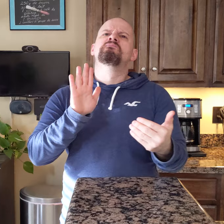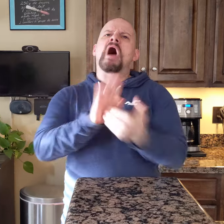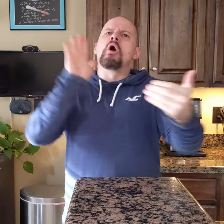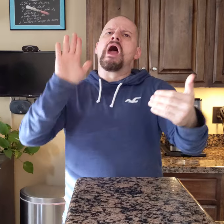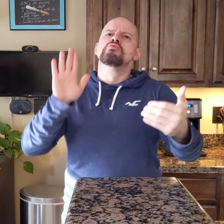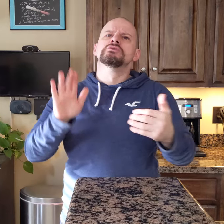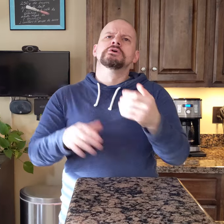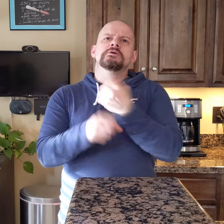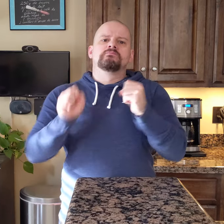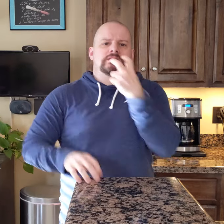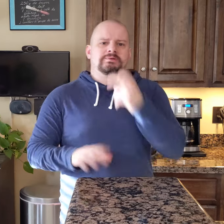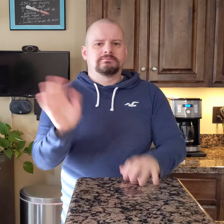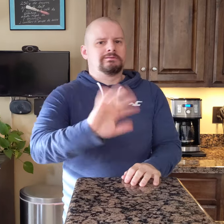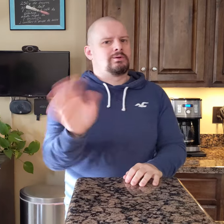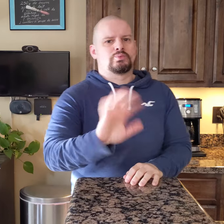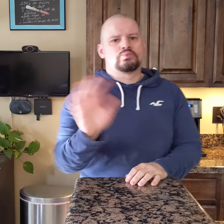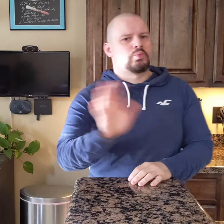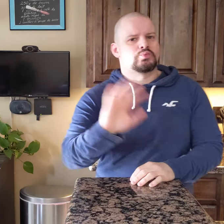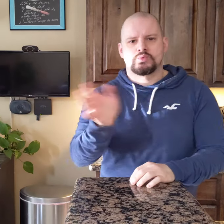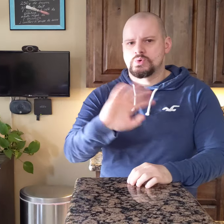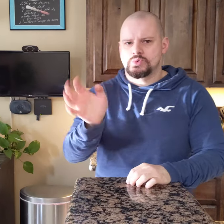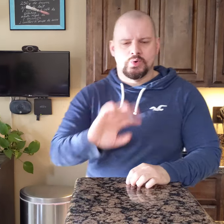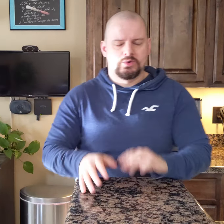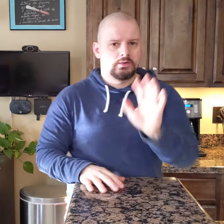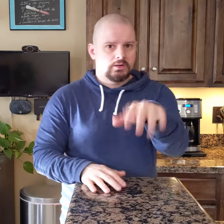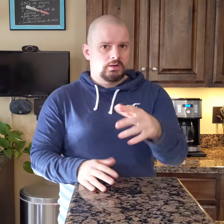the Freedom of Speech... No, no, and no.